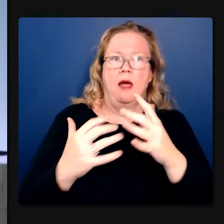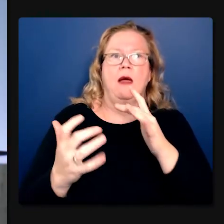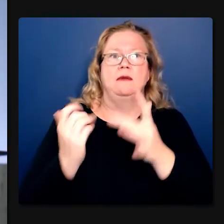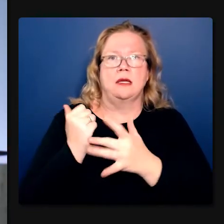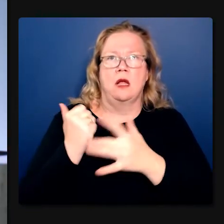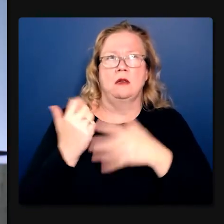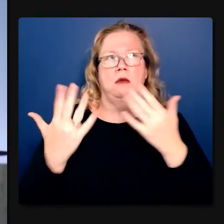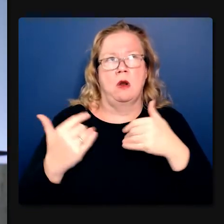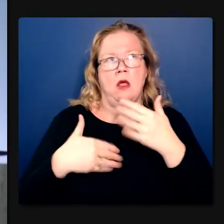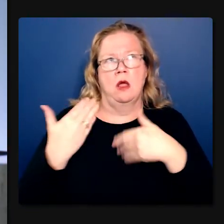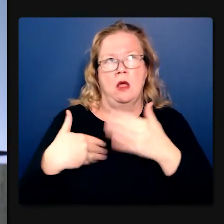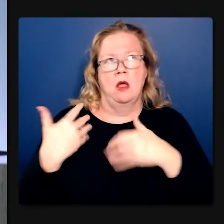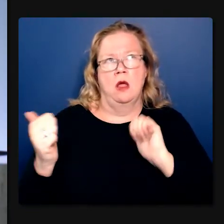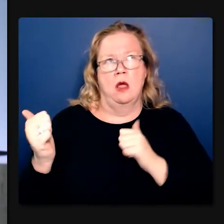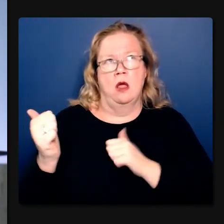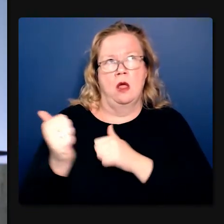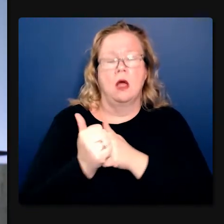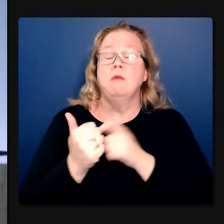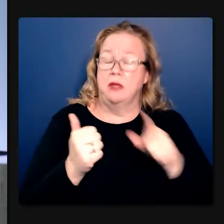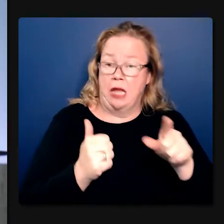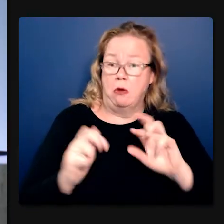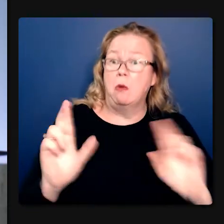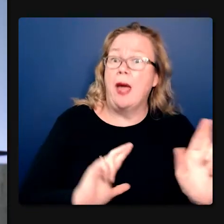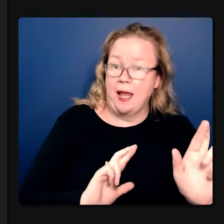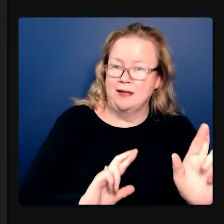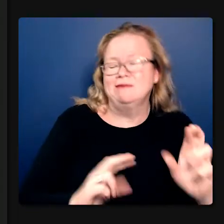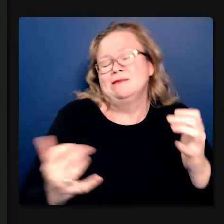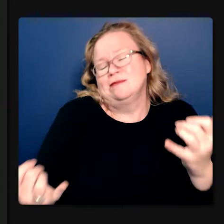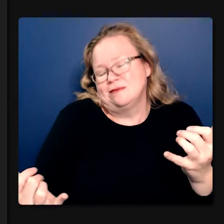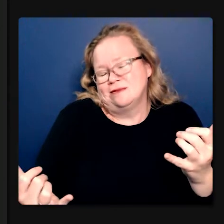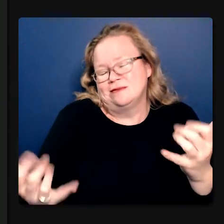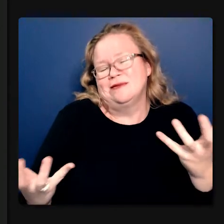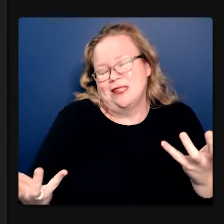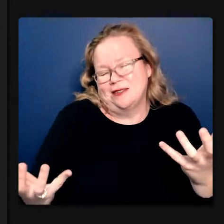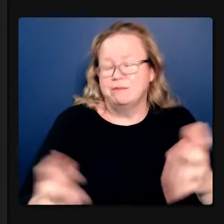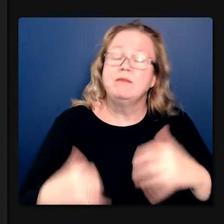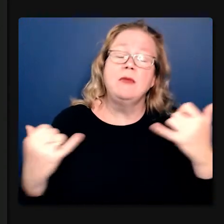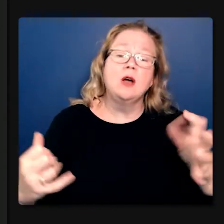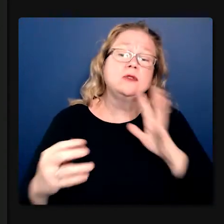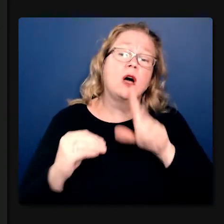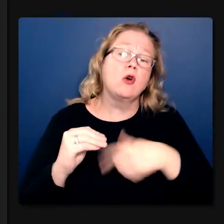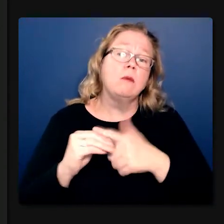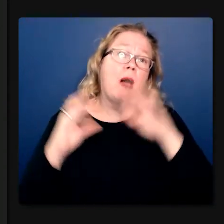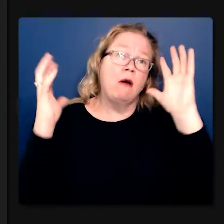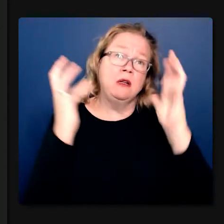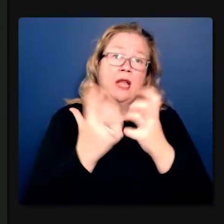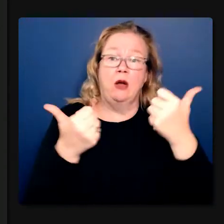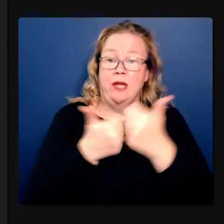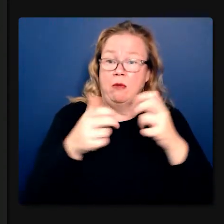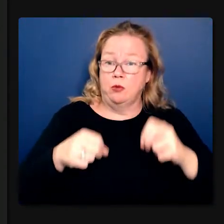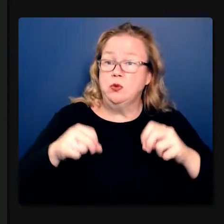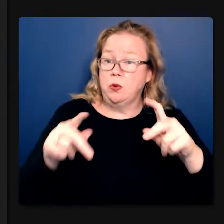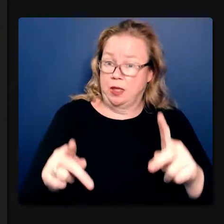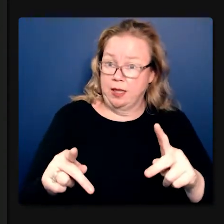to catch up with their vision. but they were ready for it. Okay, let's talk about cloud gaming opportunities